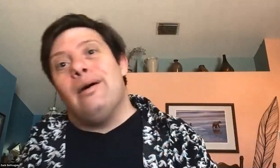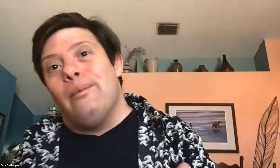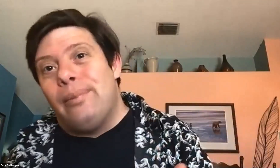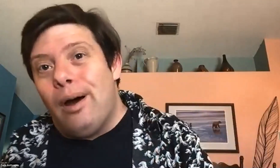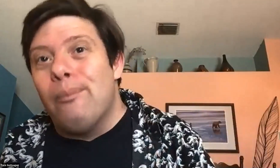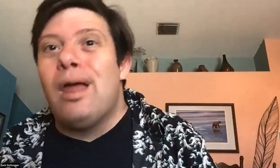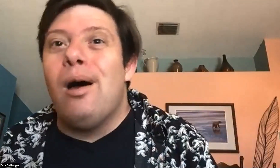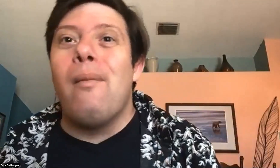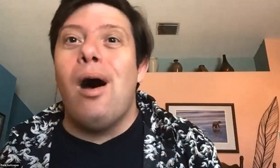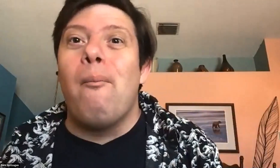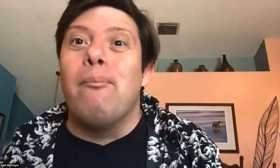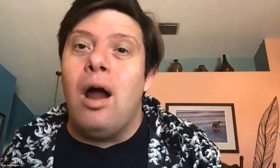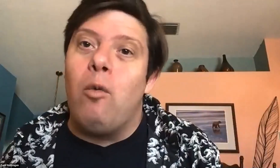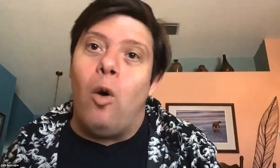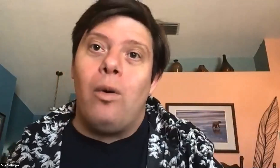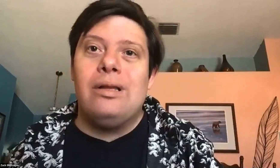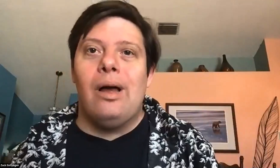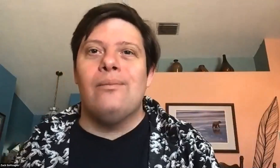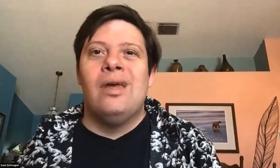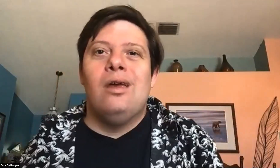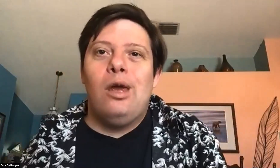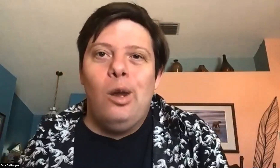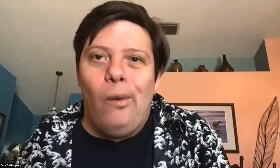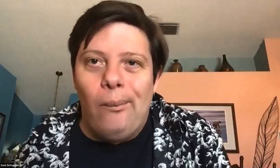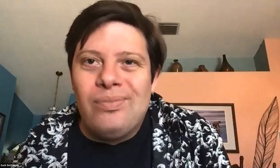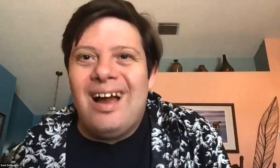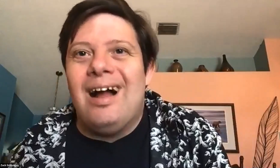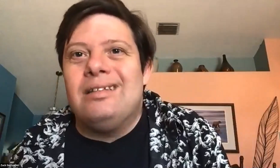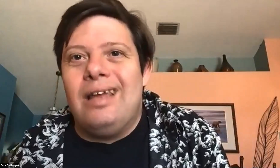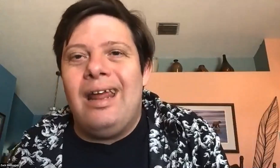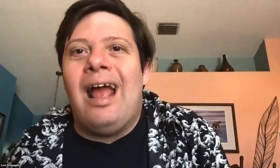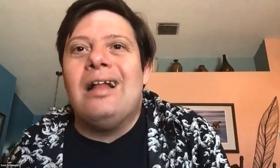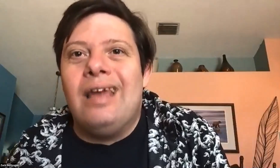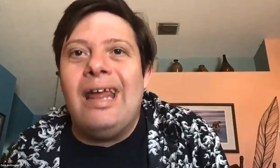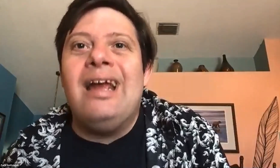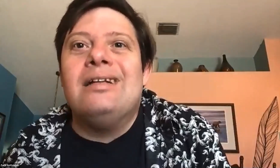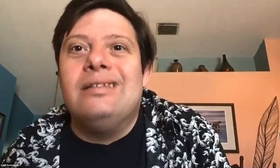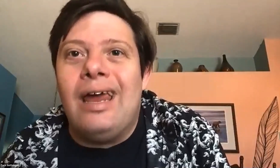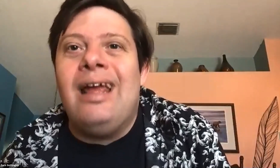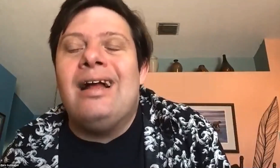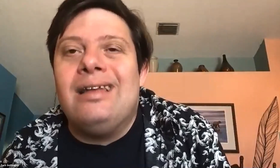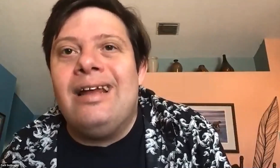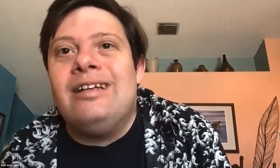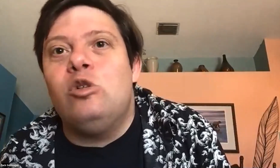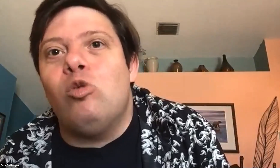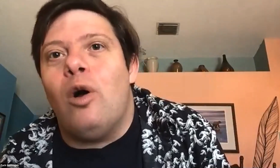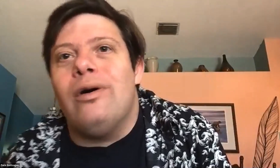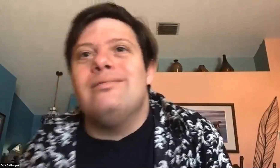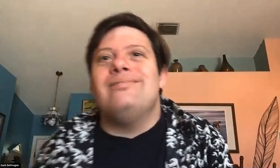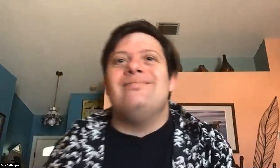I did . I did a play for that.